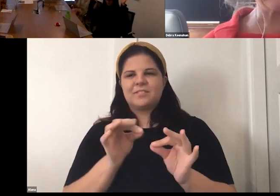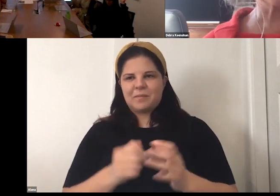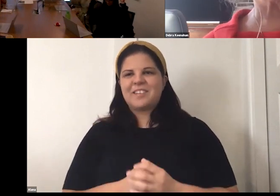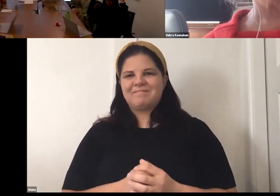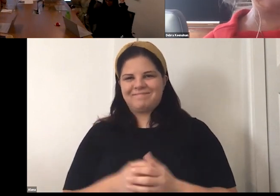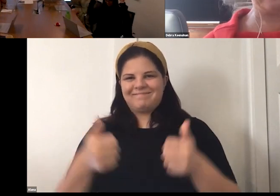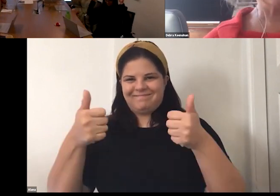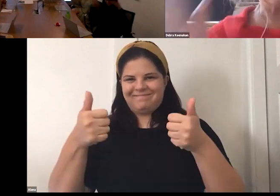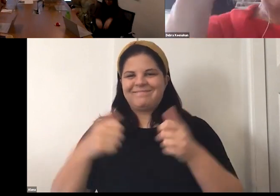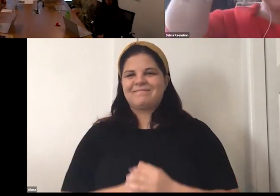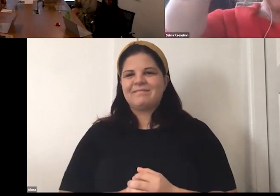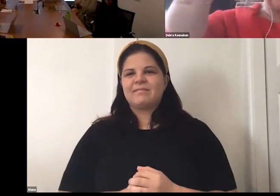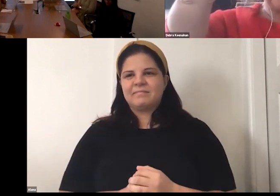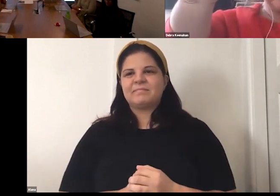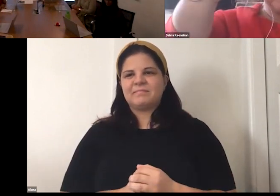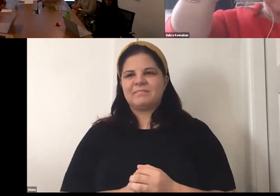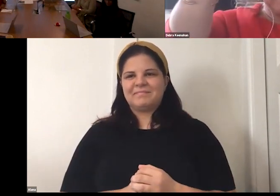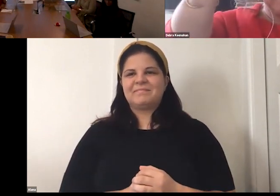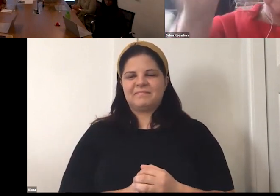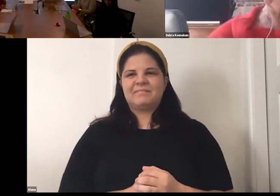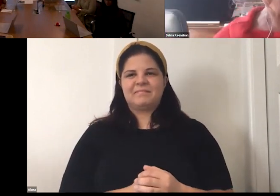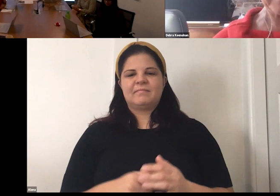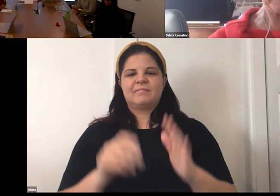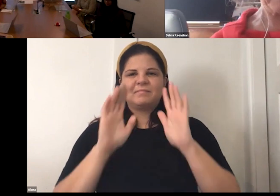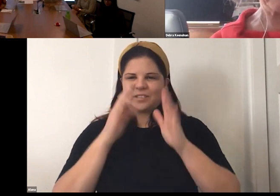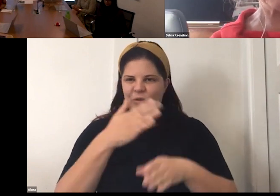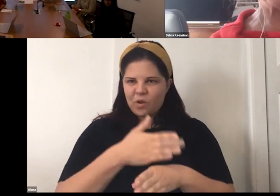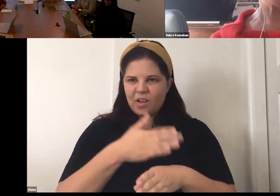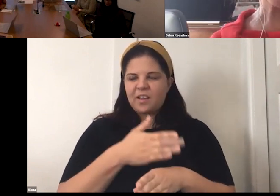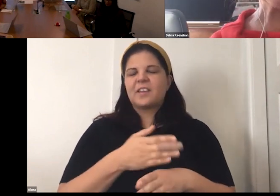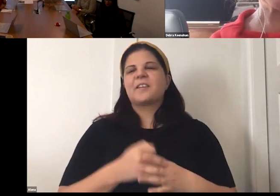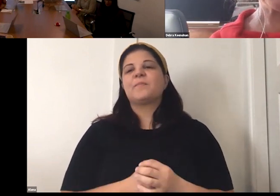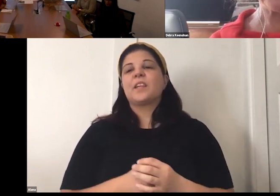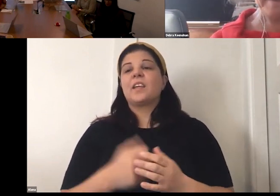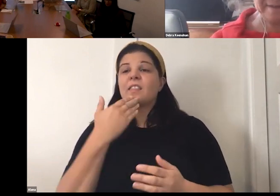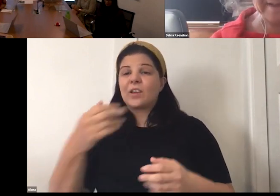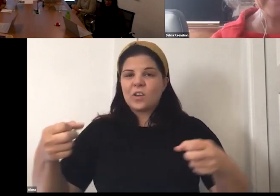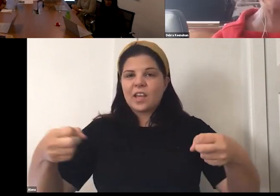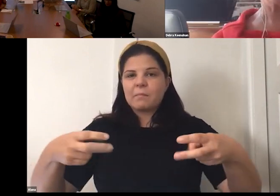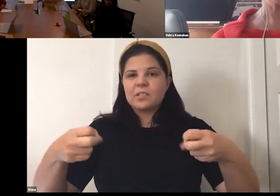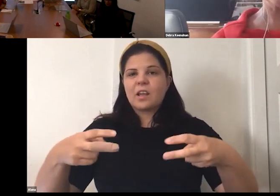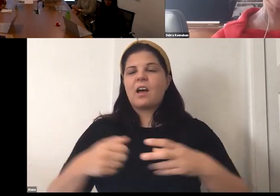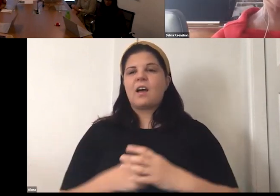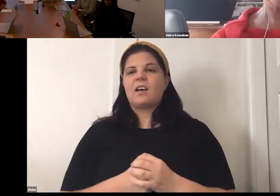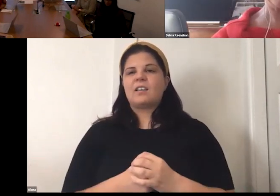Performance Sandy: It's amazing work, thanks to the captioner. Thank you, again, Deb.